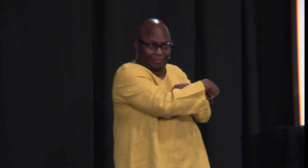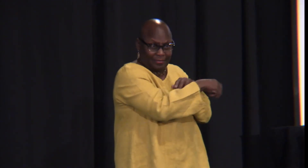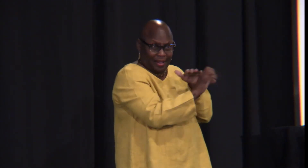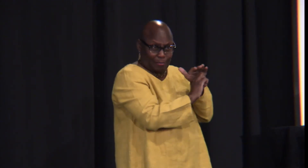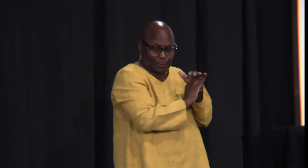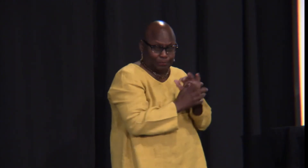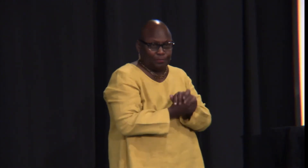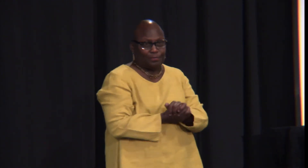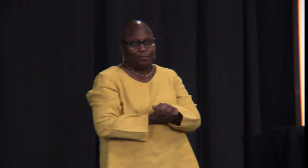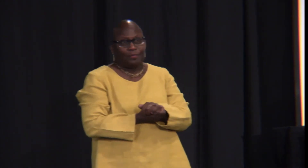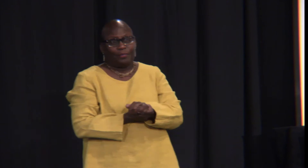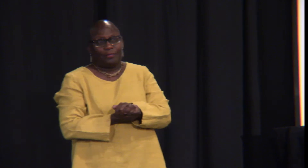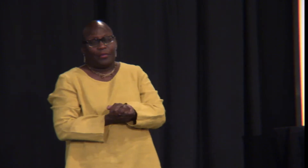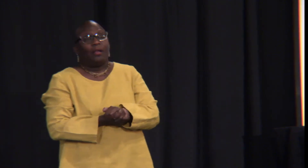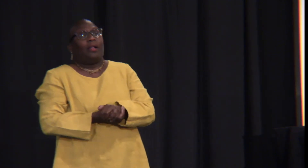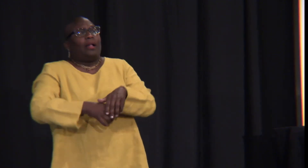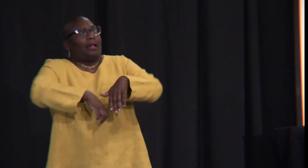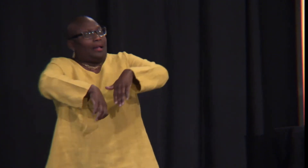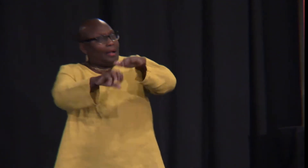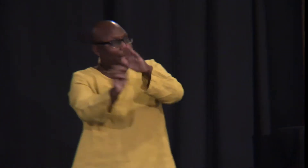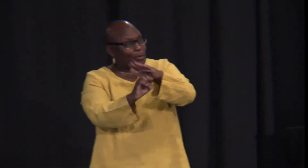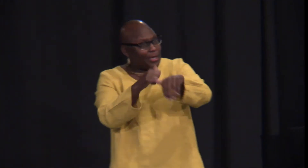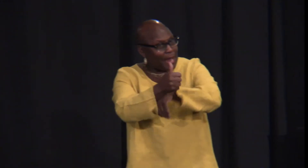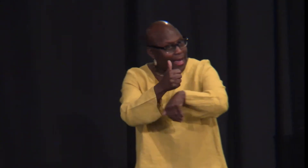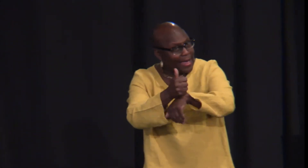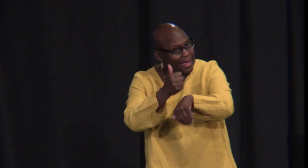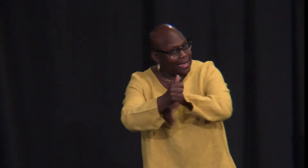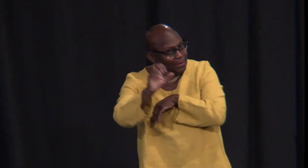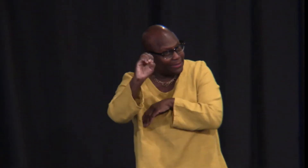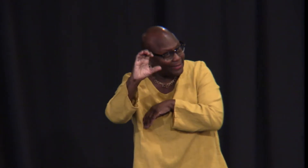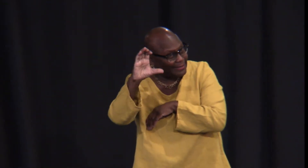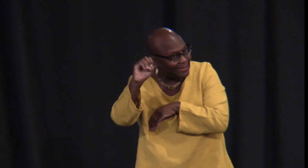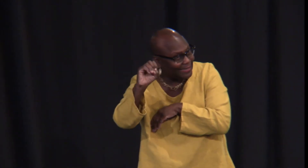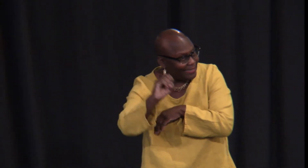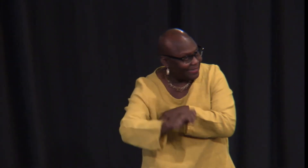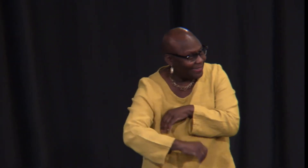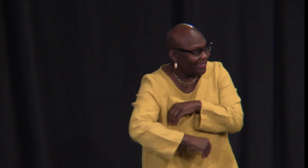educator that a student shows up in high school not being able to read and so